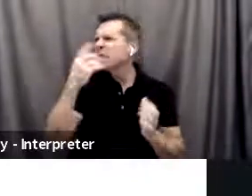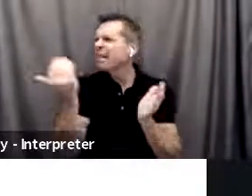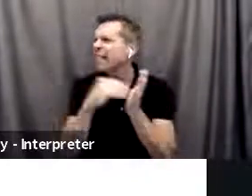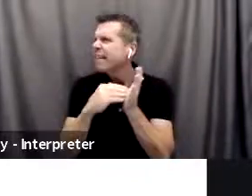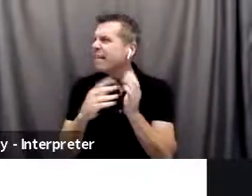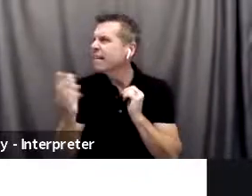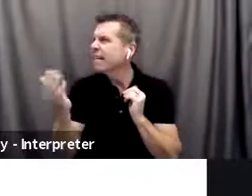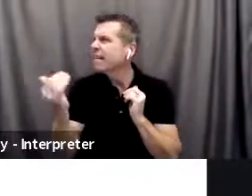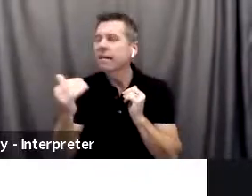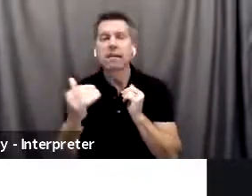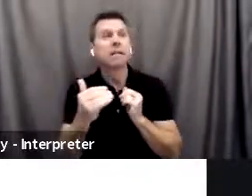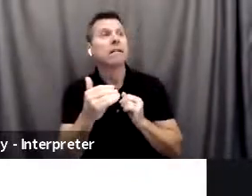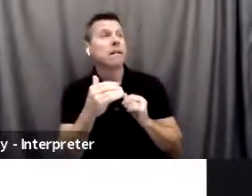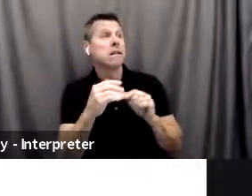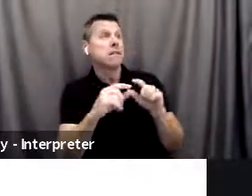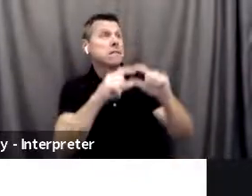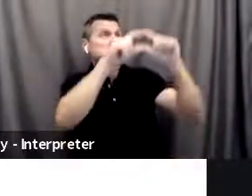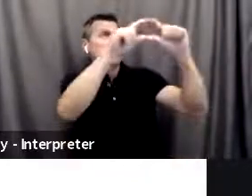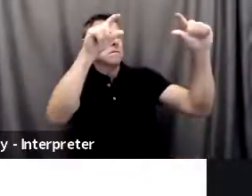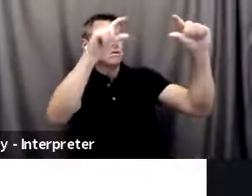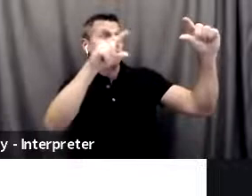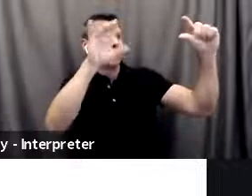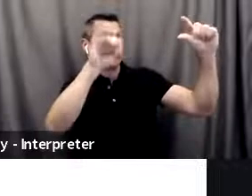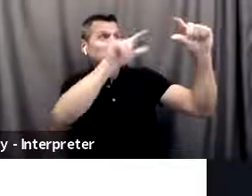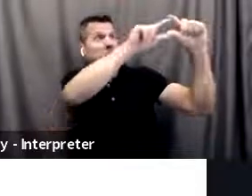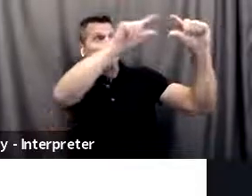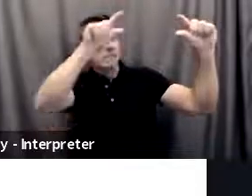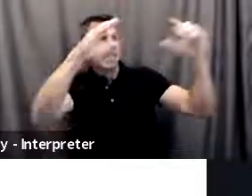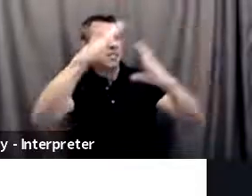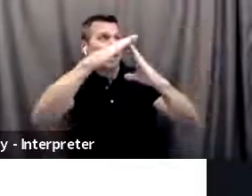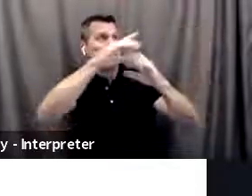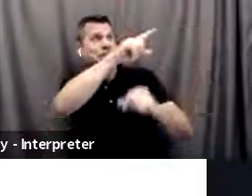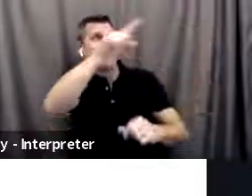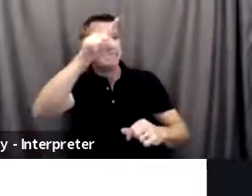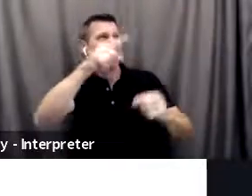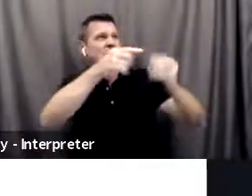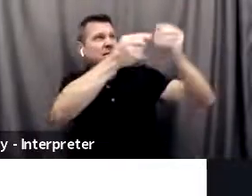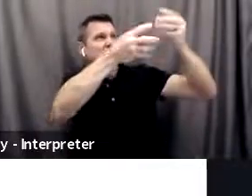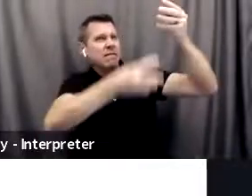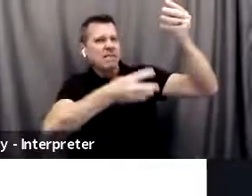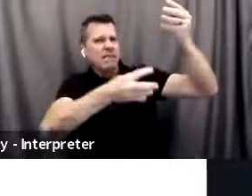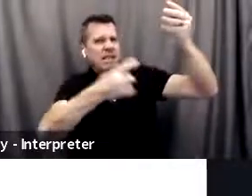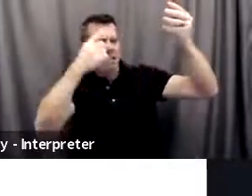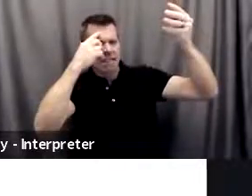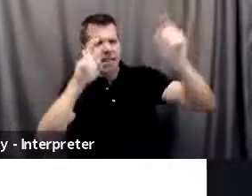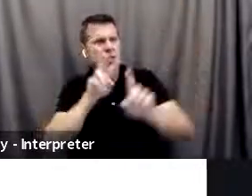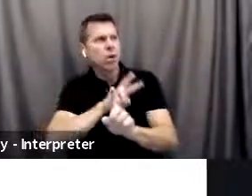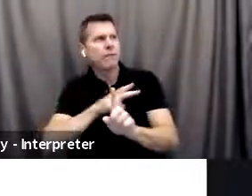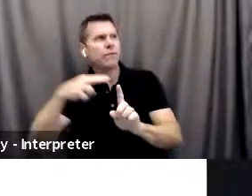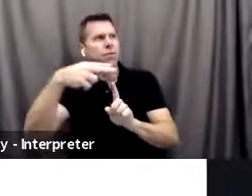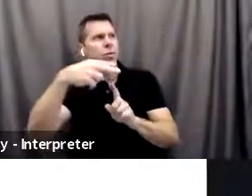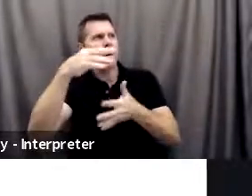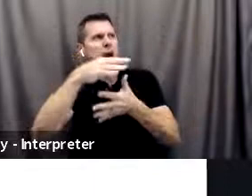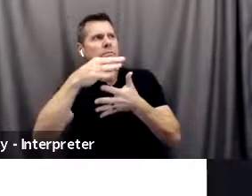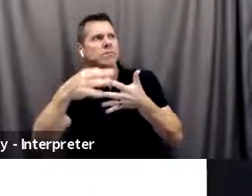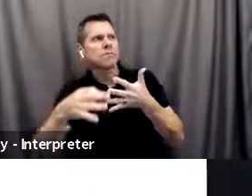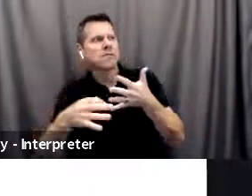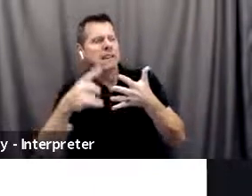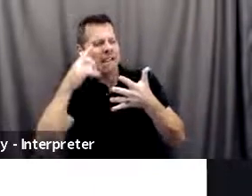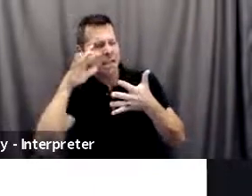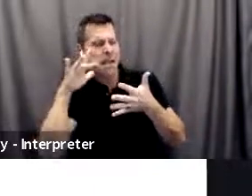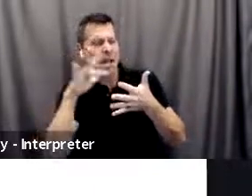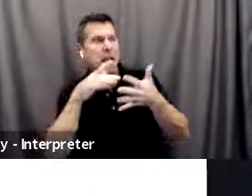if you go to the top of your zoom screen, there is something that says View Options. And if you click the drop down menu, it